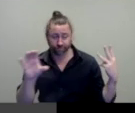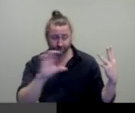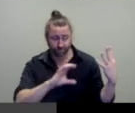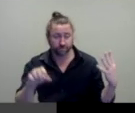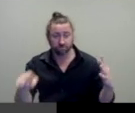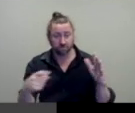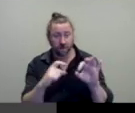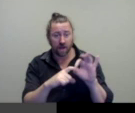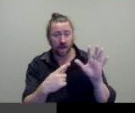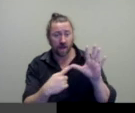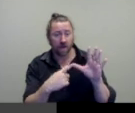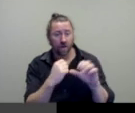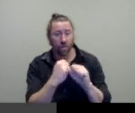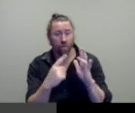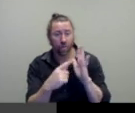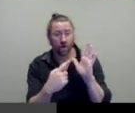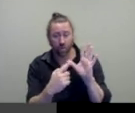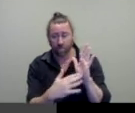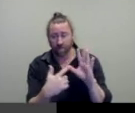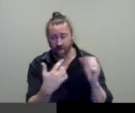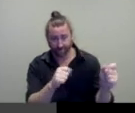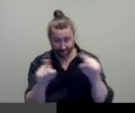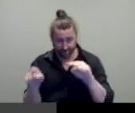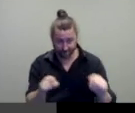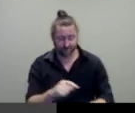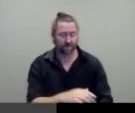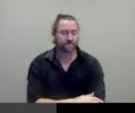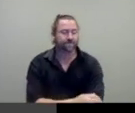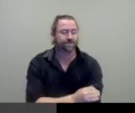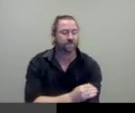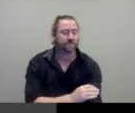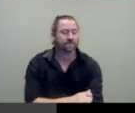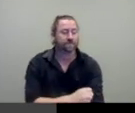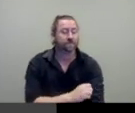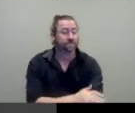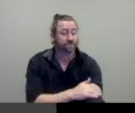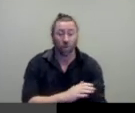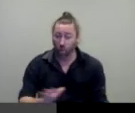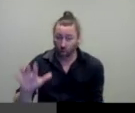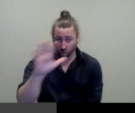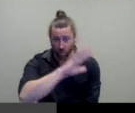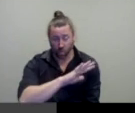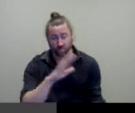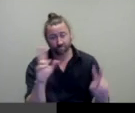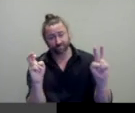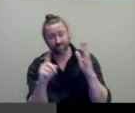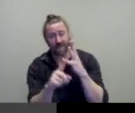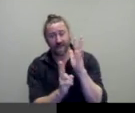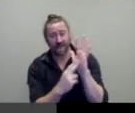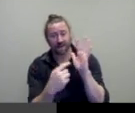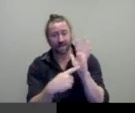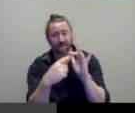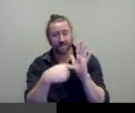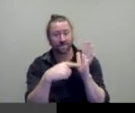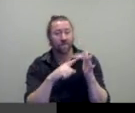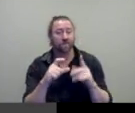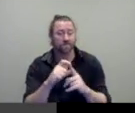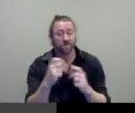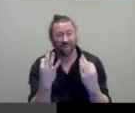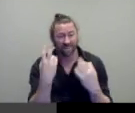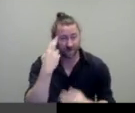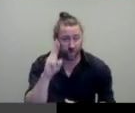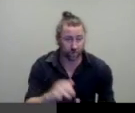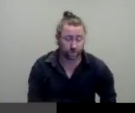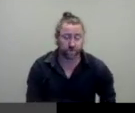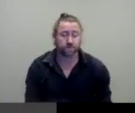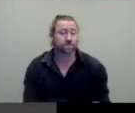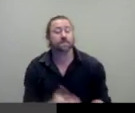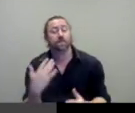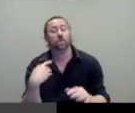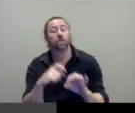QAGOMA's collection and all of them are untitled QAGOMA holds about 20 000 objects and it's here